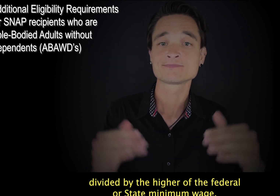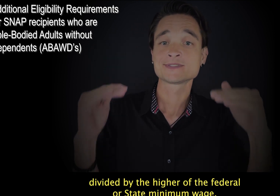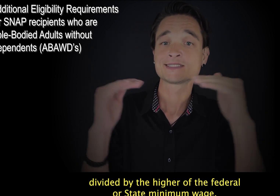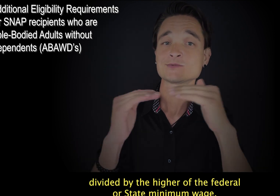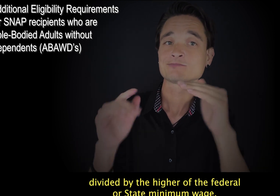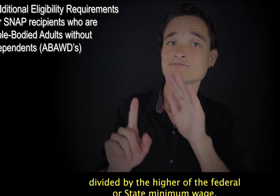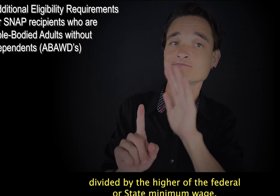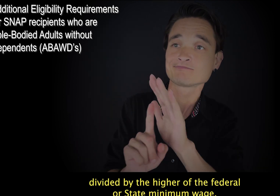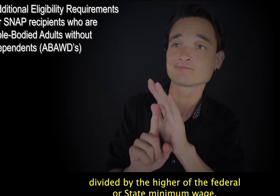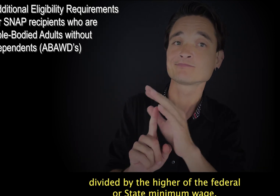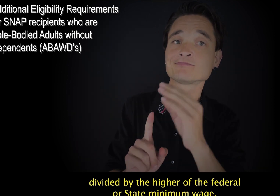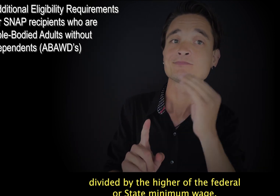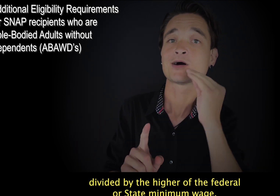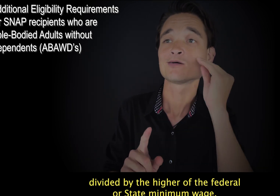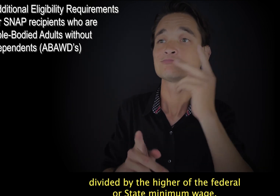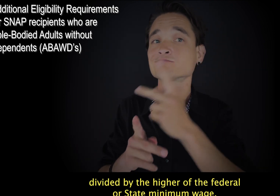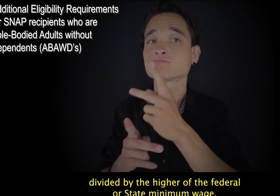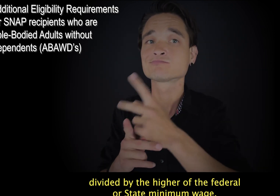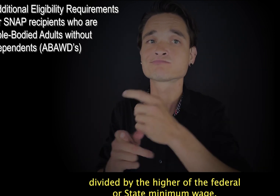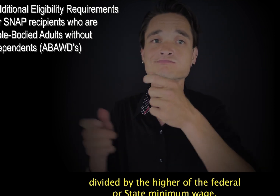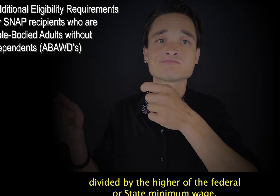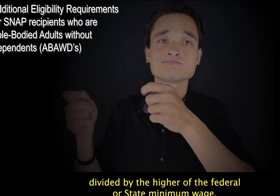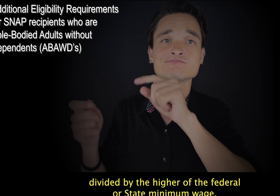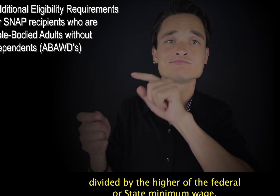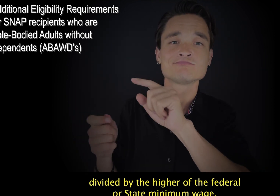divided by the higher of the federal or State minimum wage,